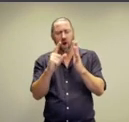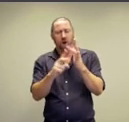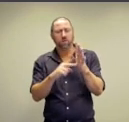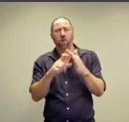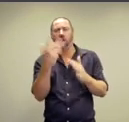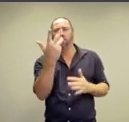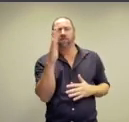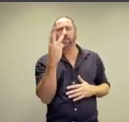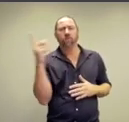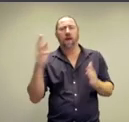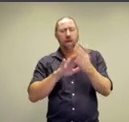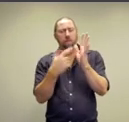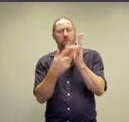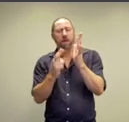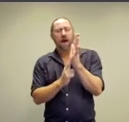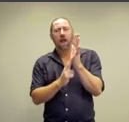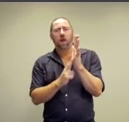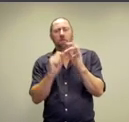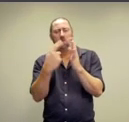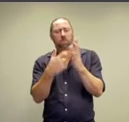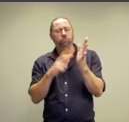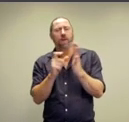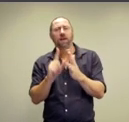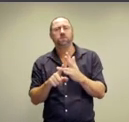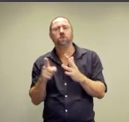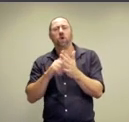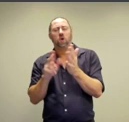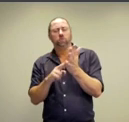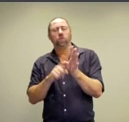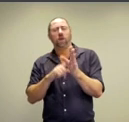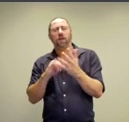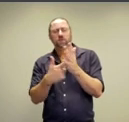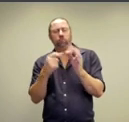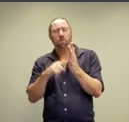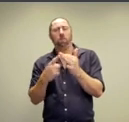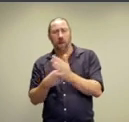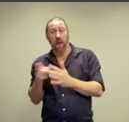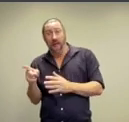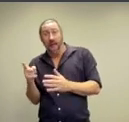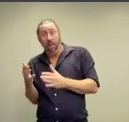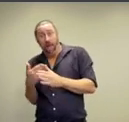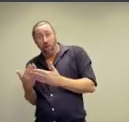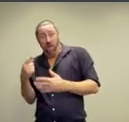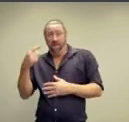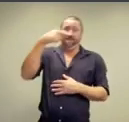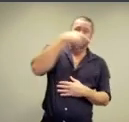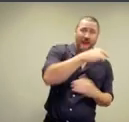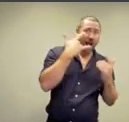in 1953, starring Marlon Brando as Johnny Strabler. The Wild One was loosely based on the Hollister riot and interestingly